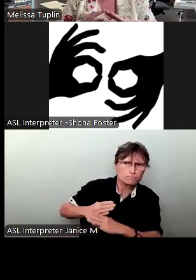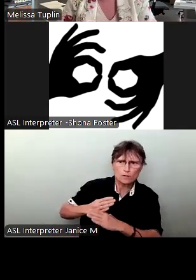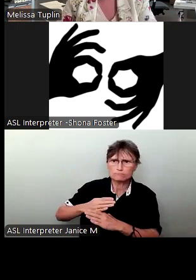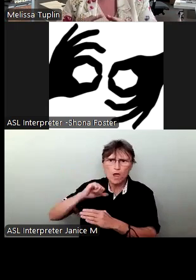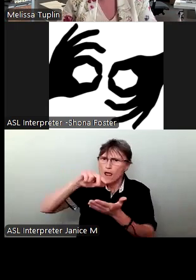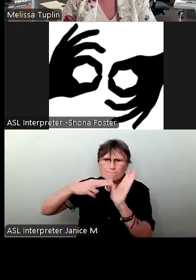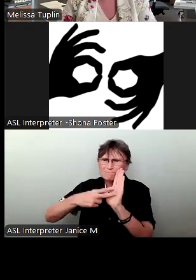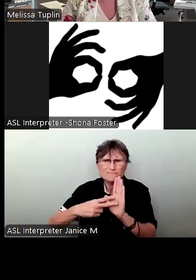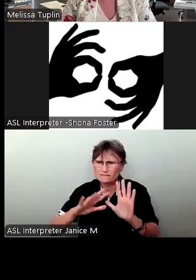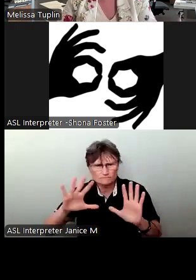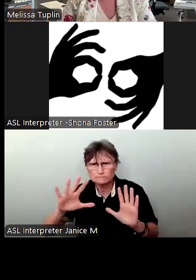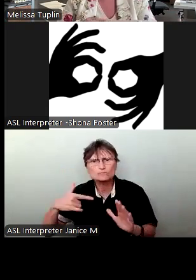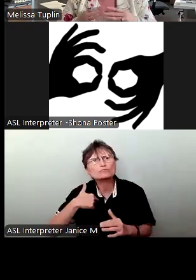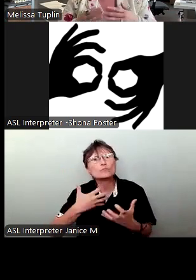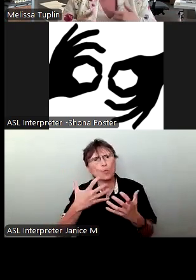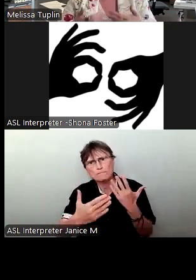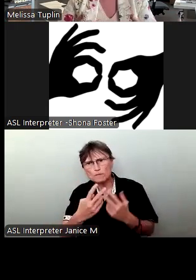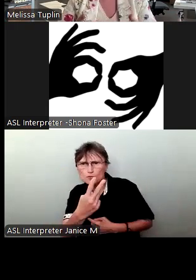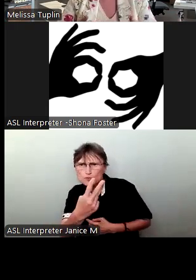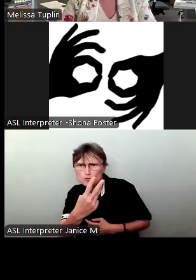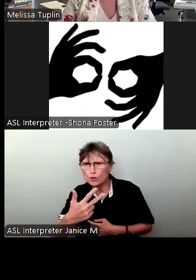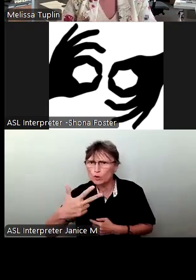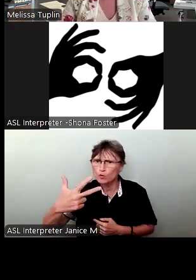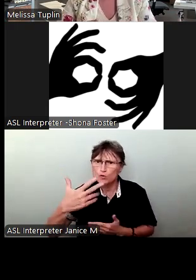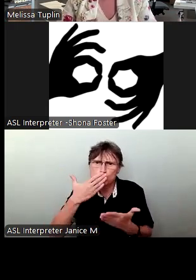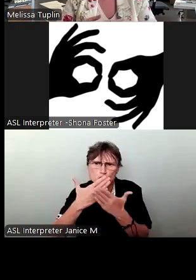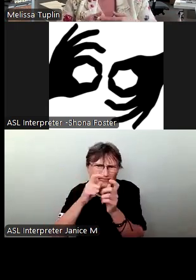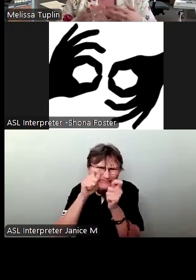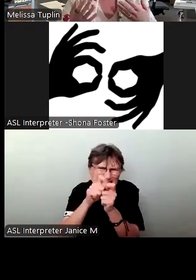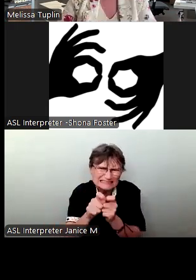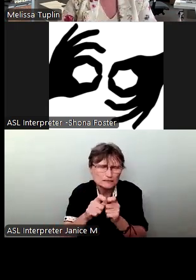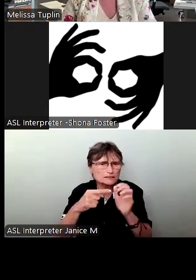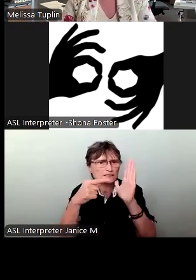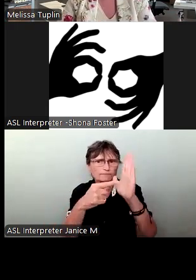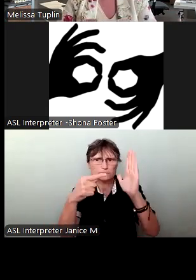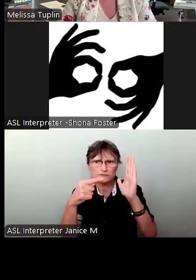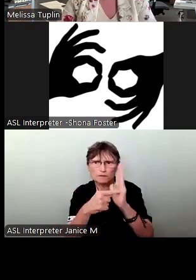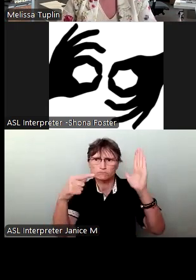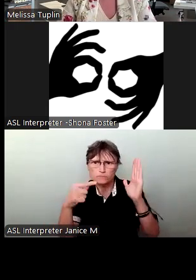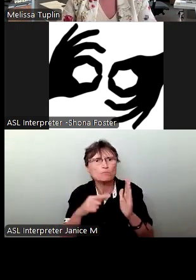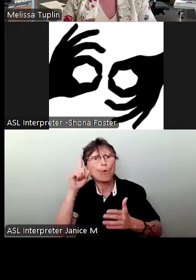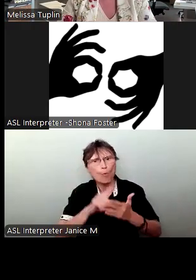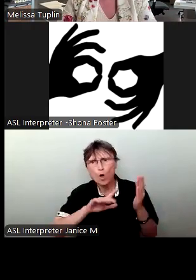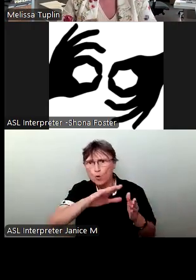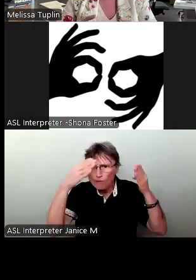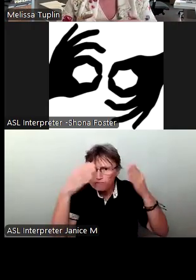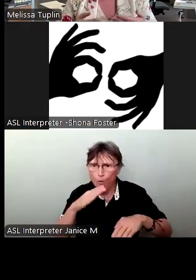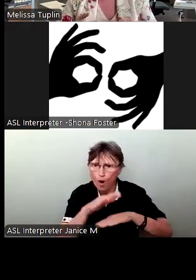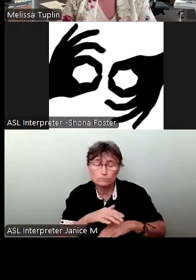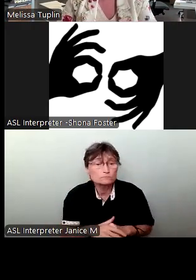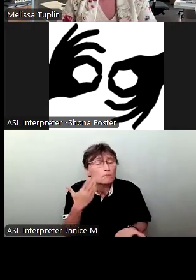specific examples that you're actively working on. So maybe you've developed a venue accessibility